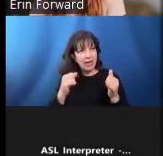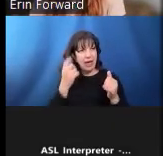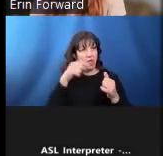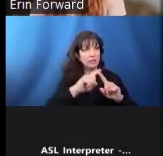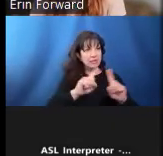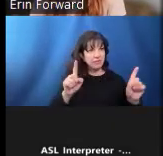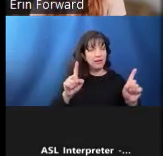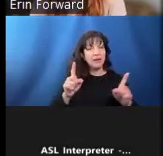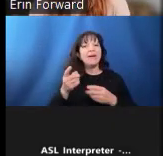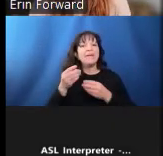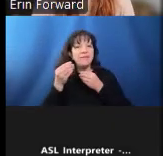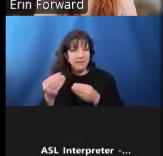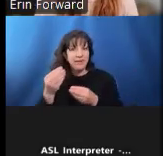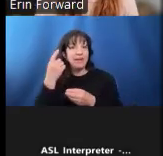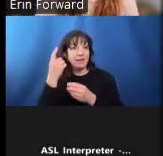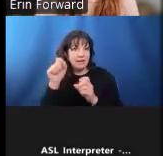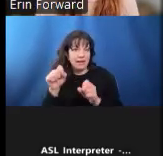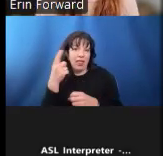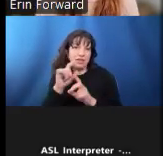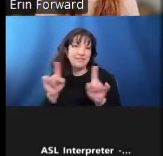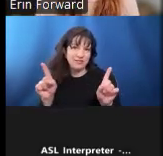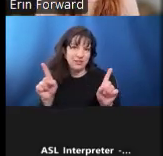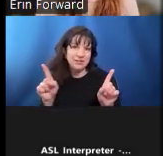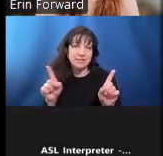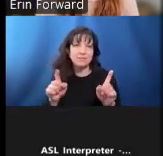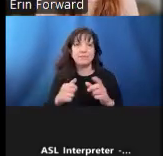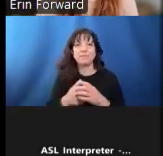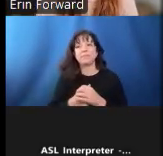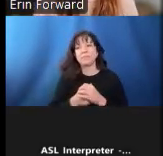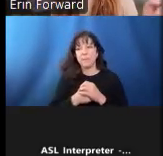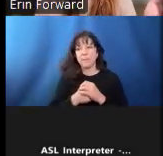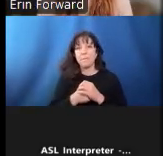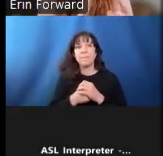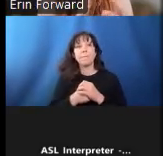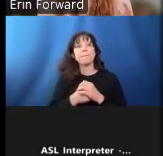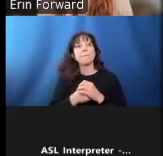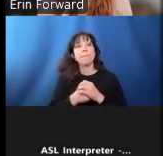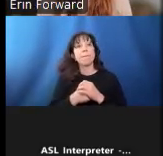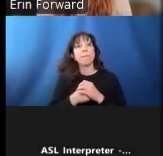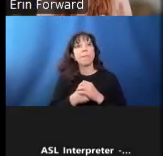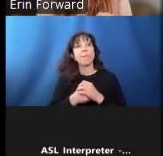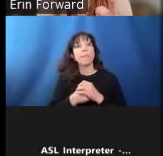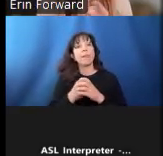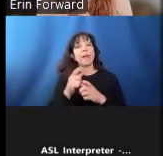also look very different. What we need to consider with autism,